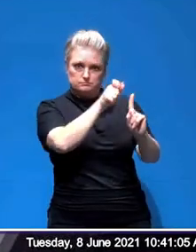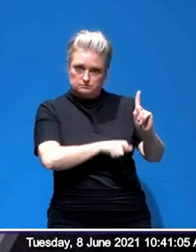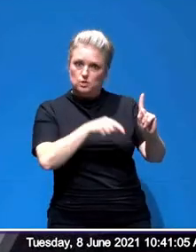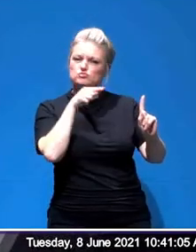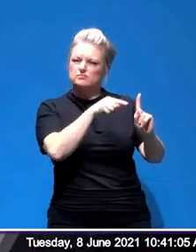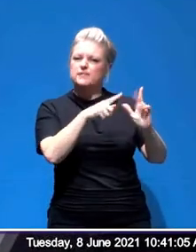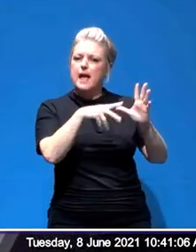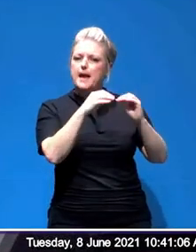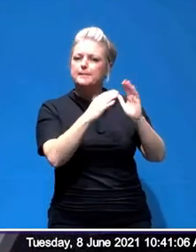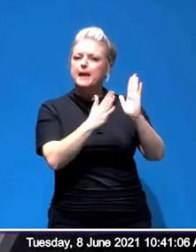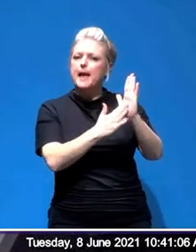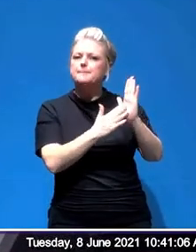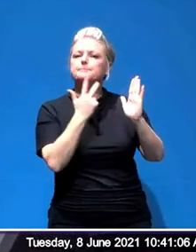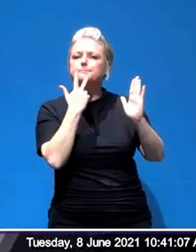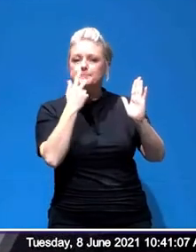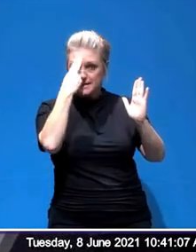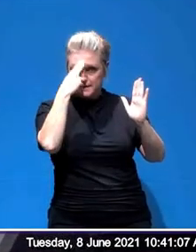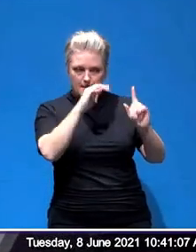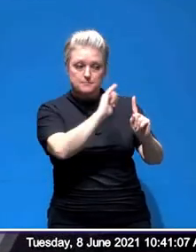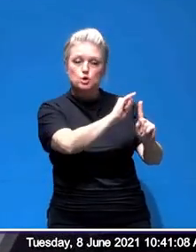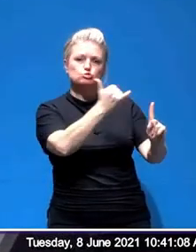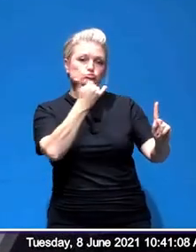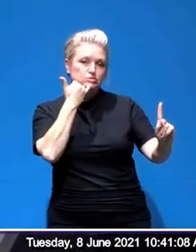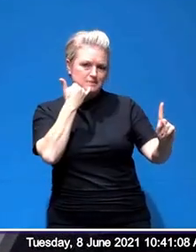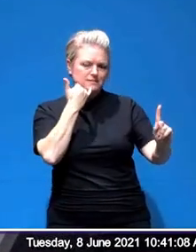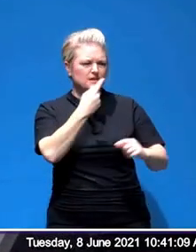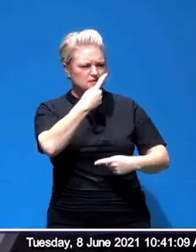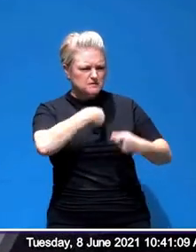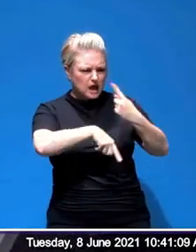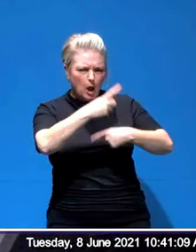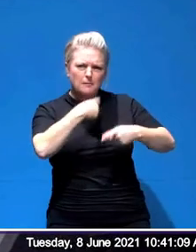ABM informed me that Daniel had a large bruise on his back and he asked me